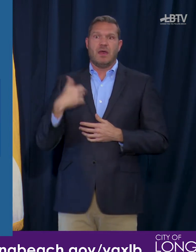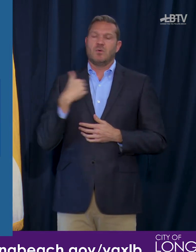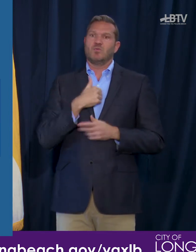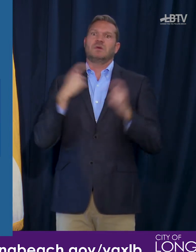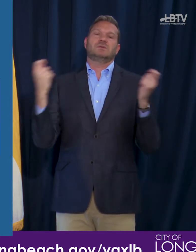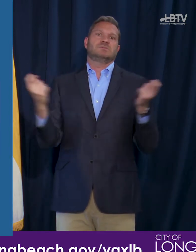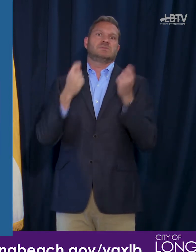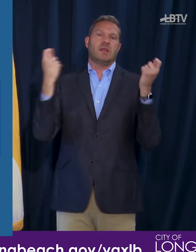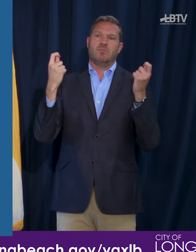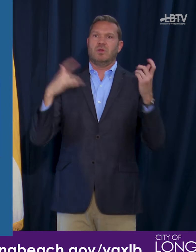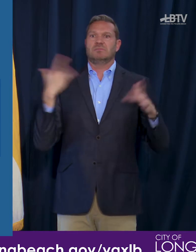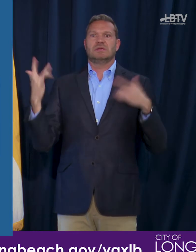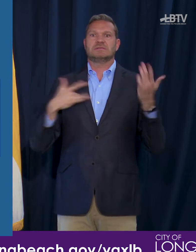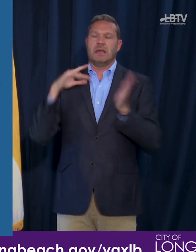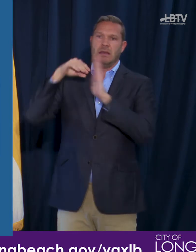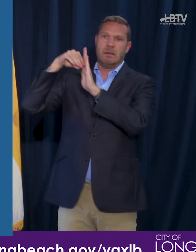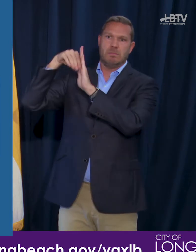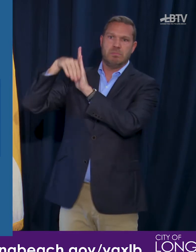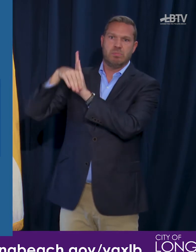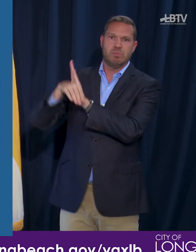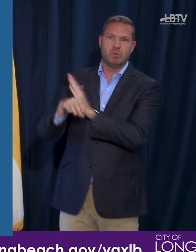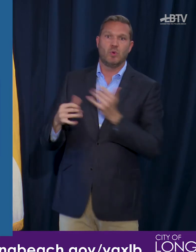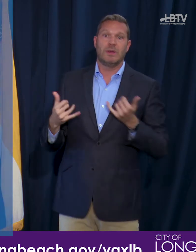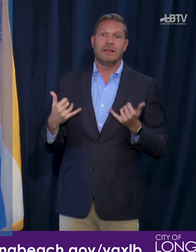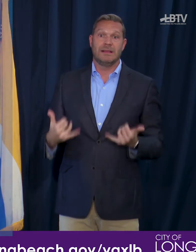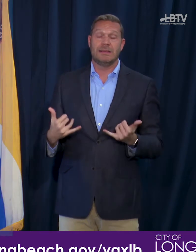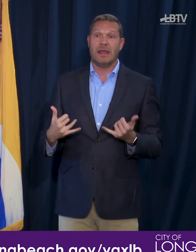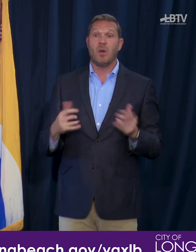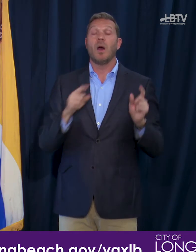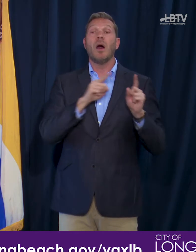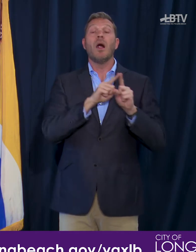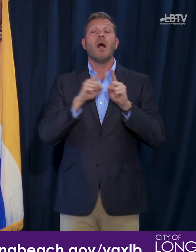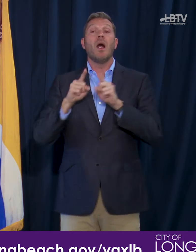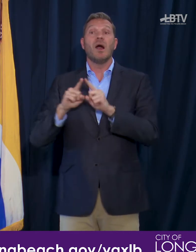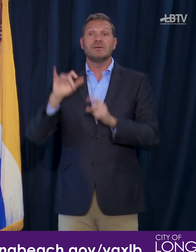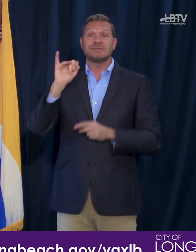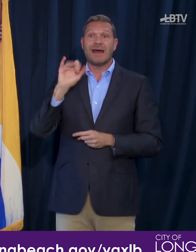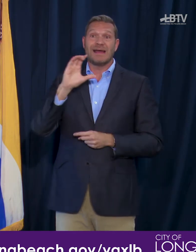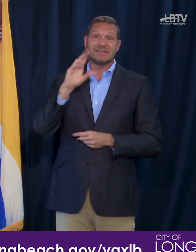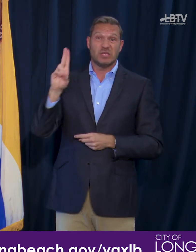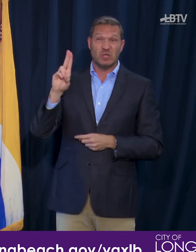The unadjusted intensive care, or unadjusted ICU capacity increased just recently from